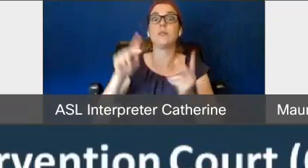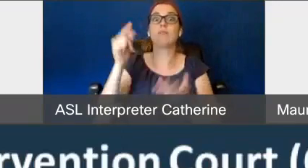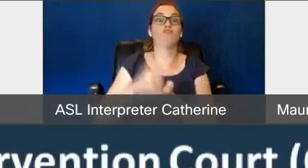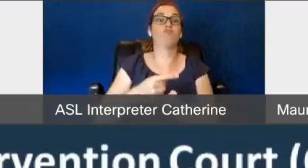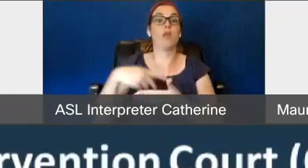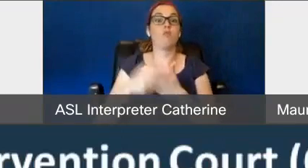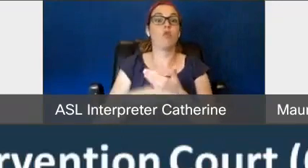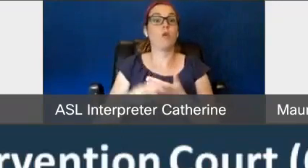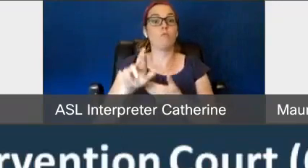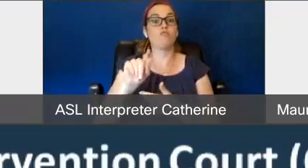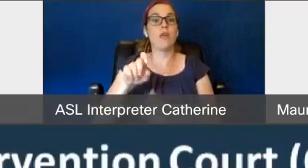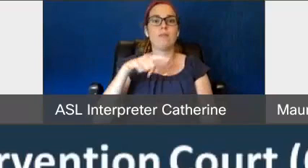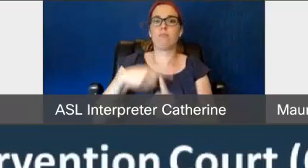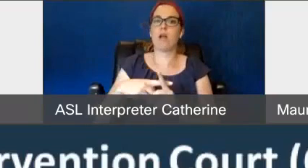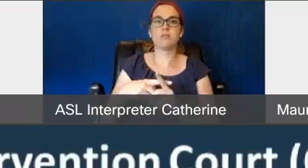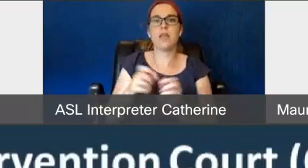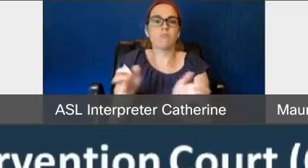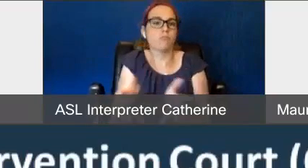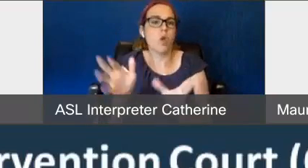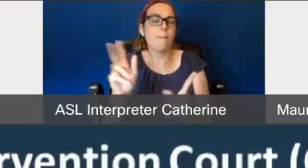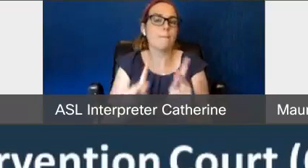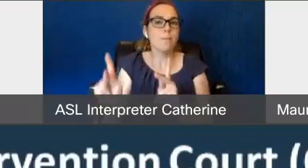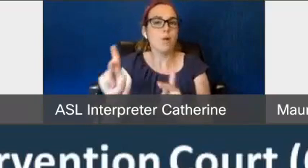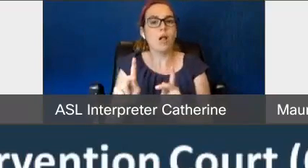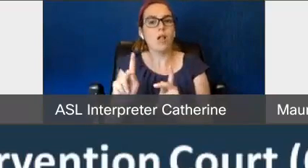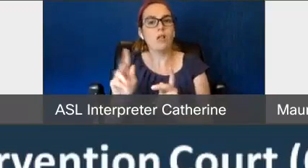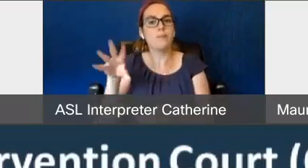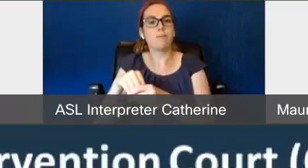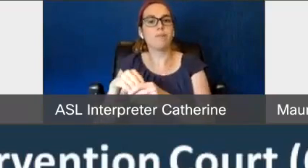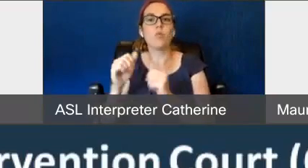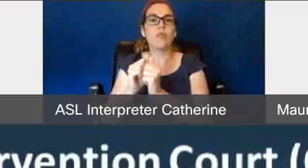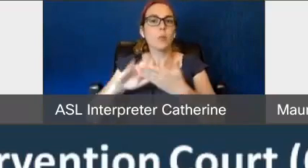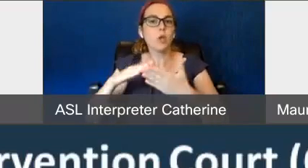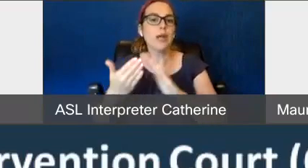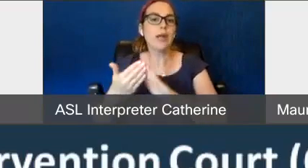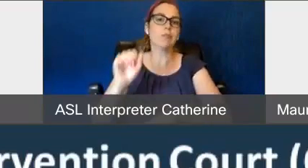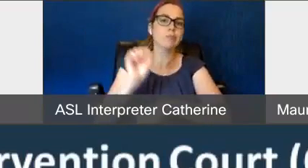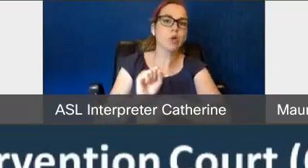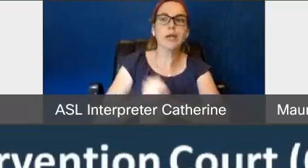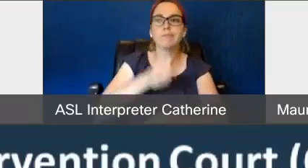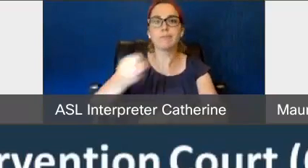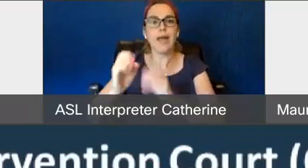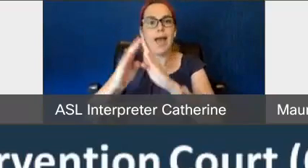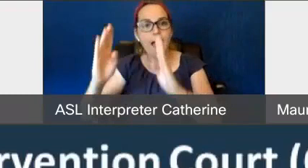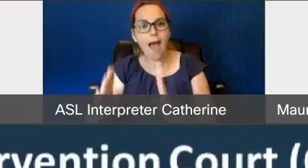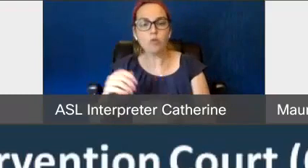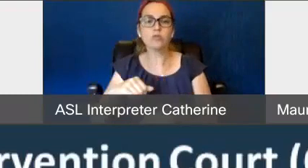abstinence, employment, housing status, social stability. The whole idea is that you wanna make sure that the client